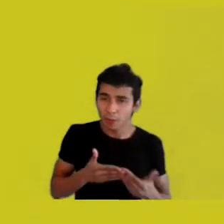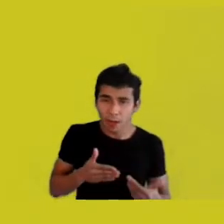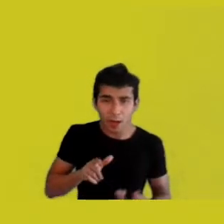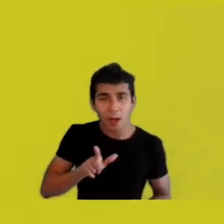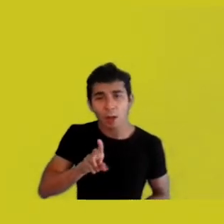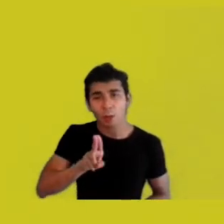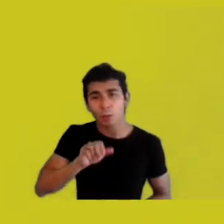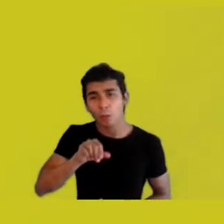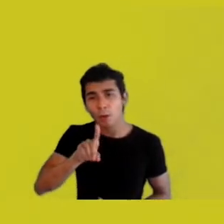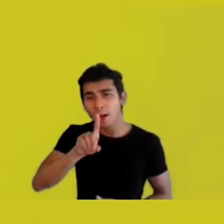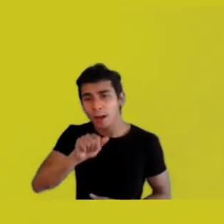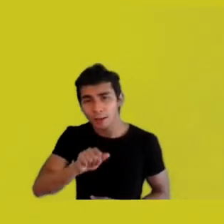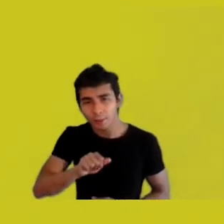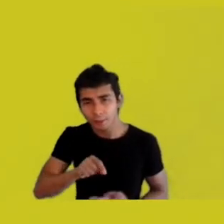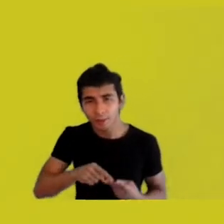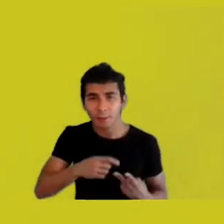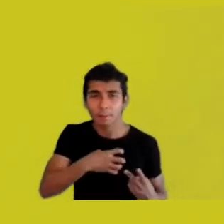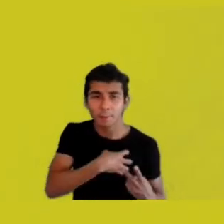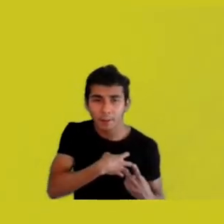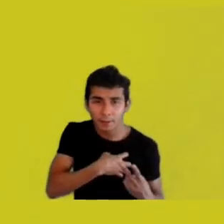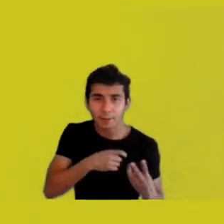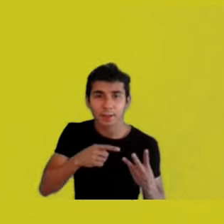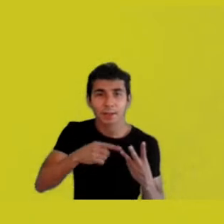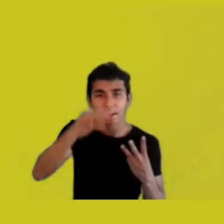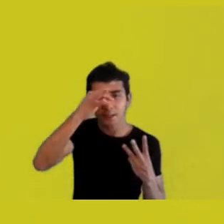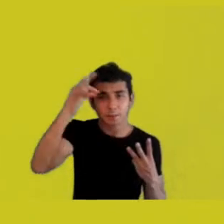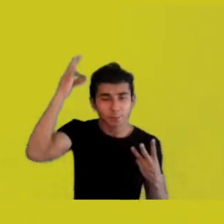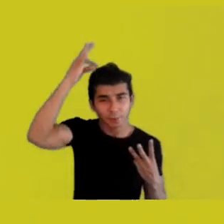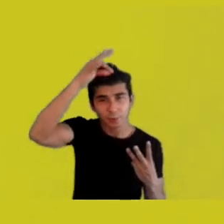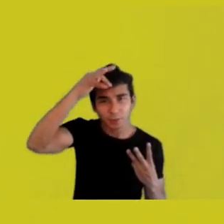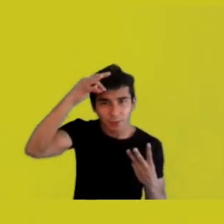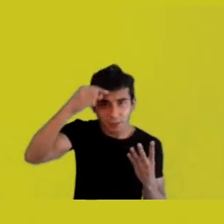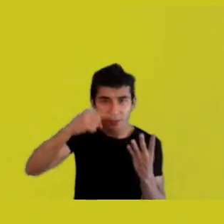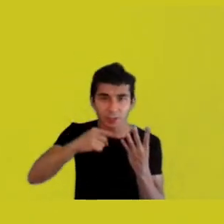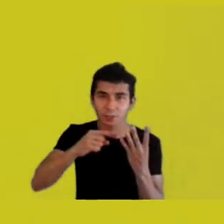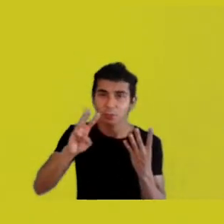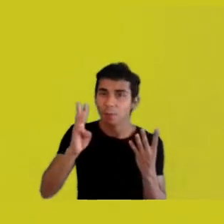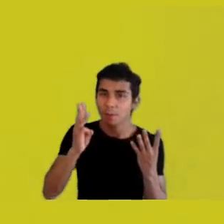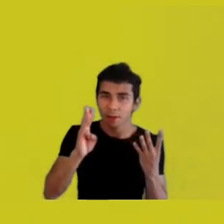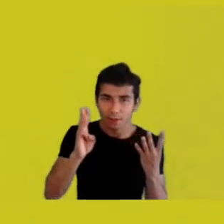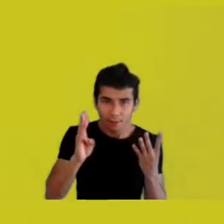and in spite of the enchantment being in Bahia,